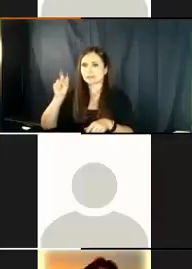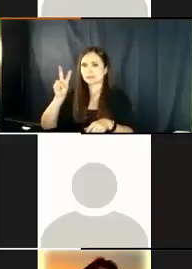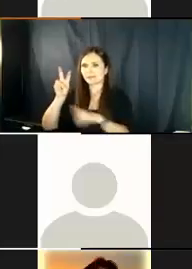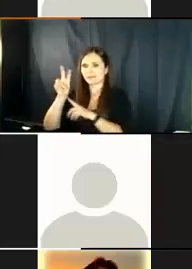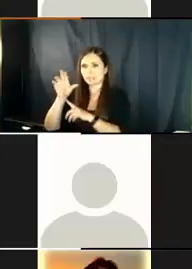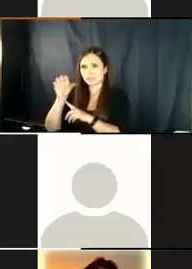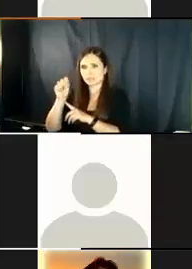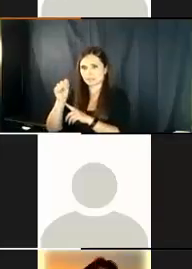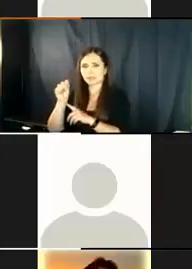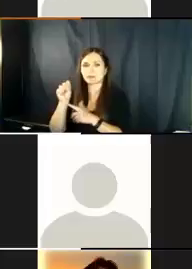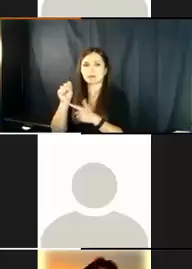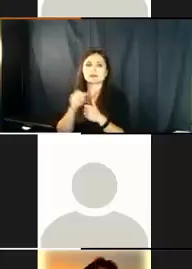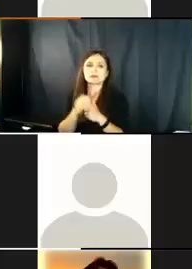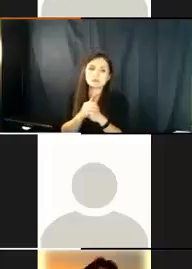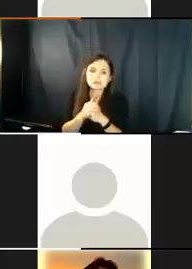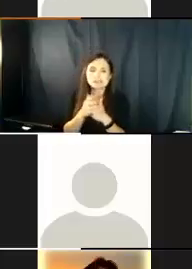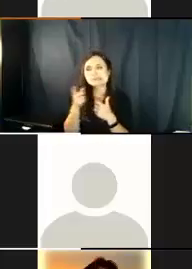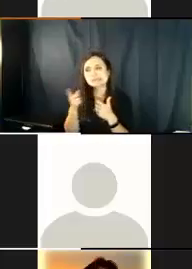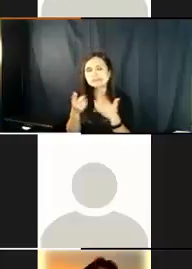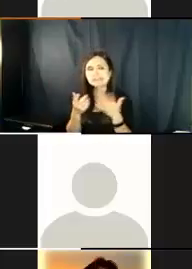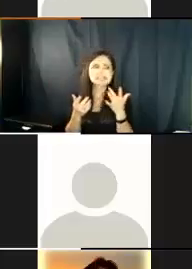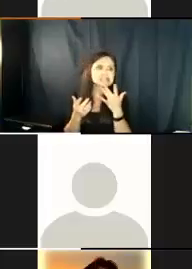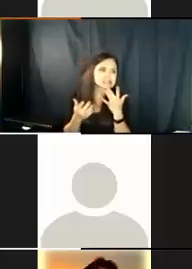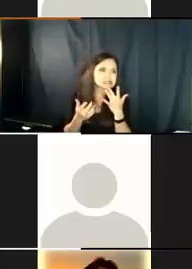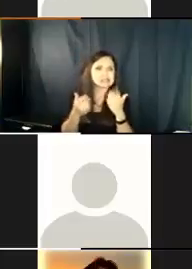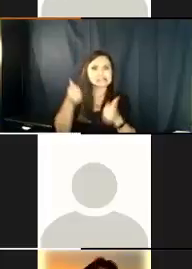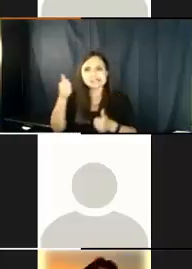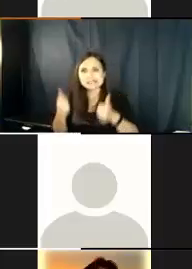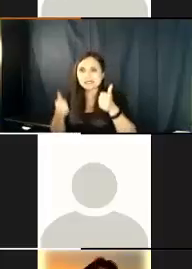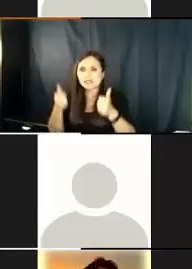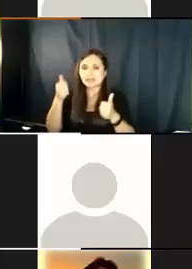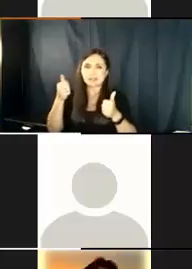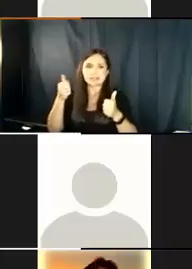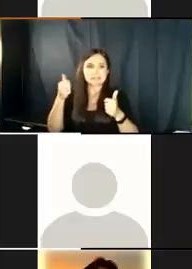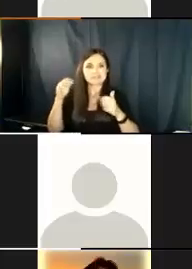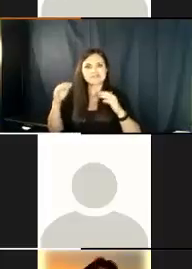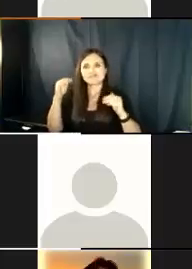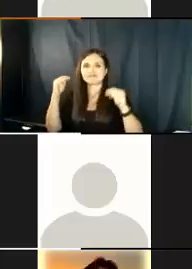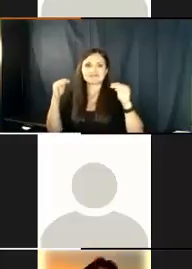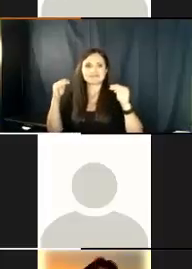The pros to using one learning management system across a school or district would be